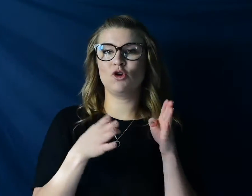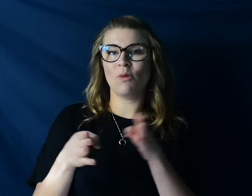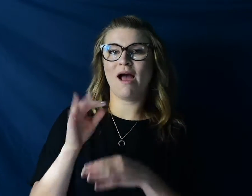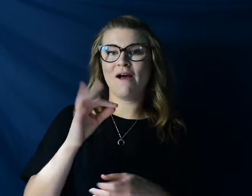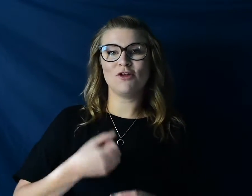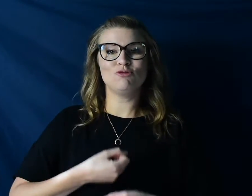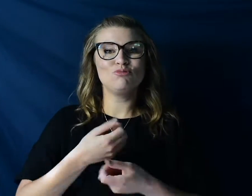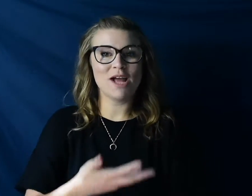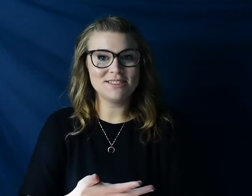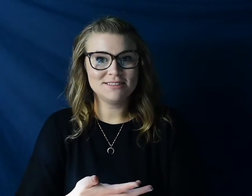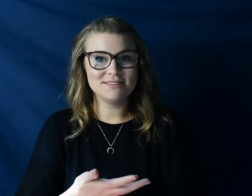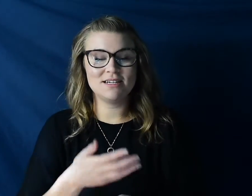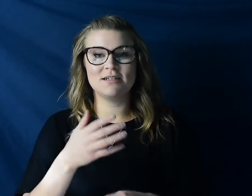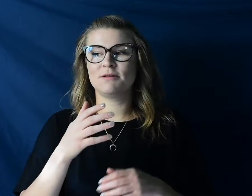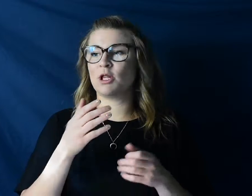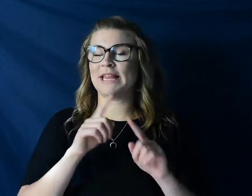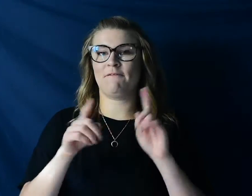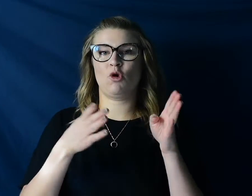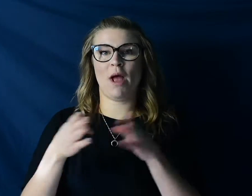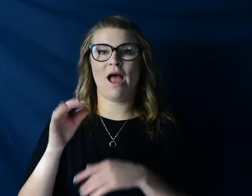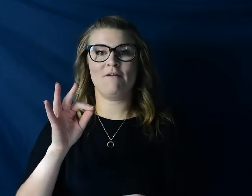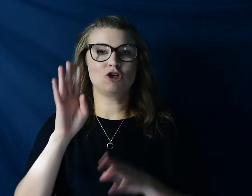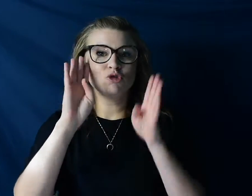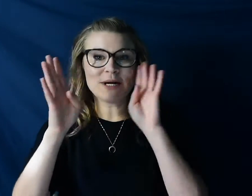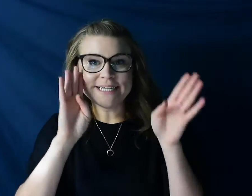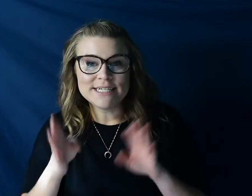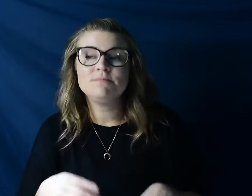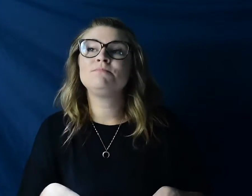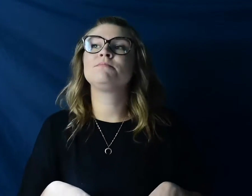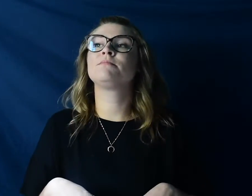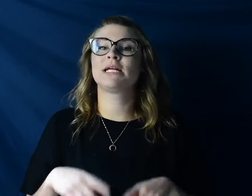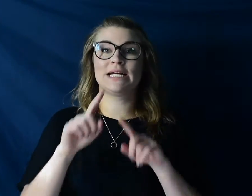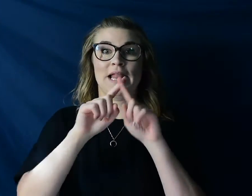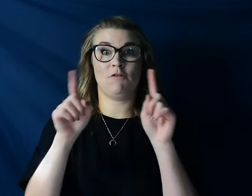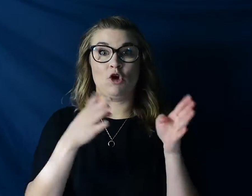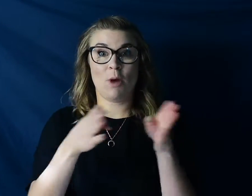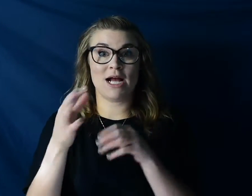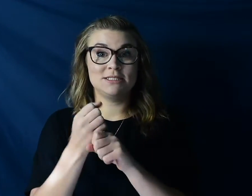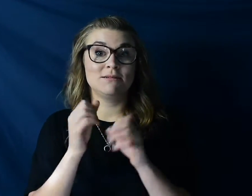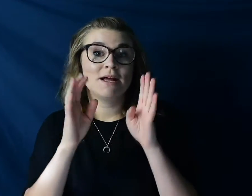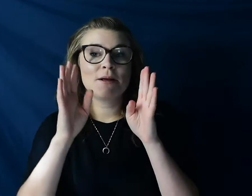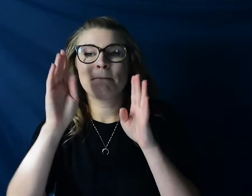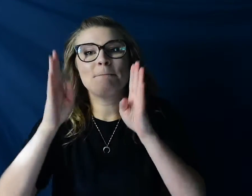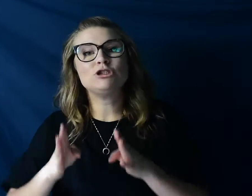ways of expressing themselves. Different ways of saying hello, different ways of getting